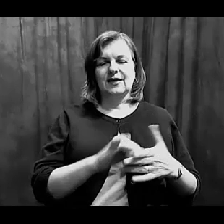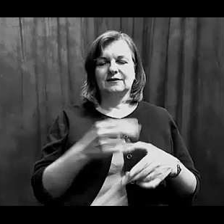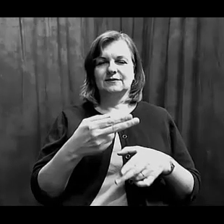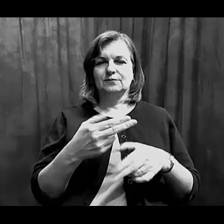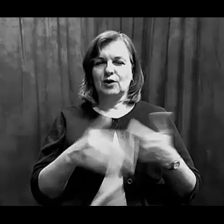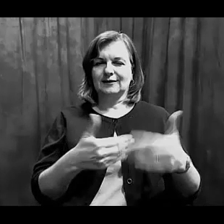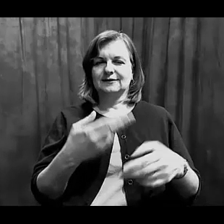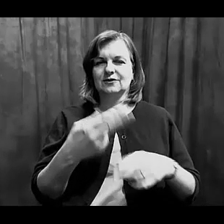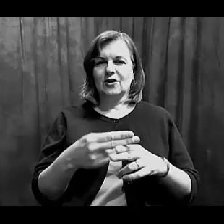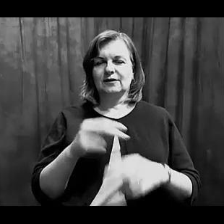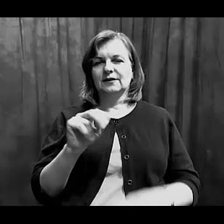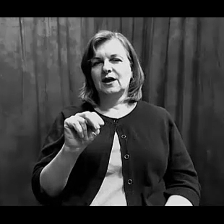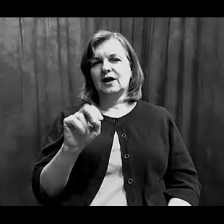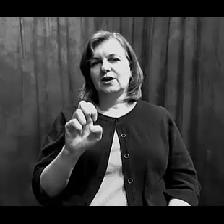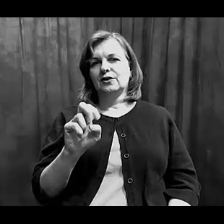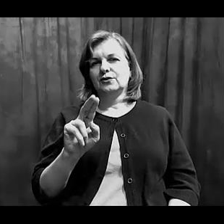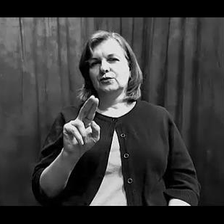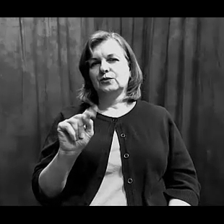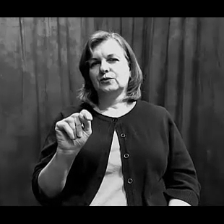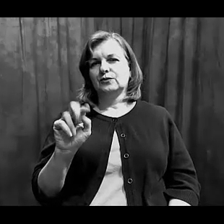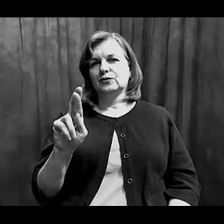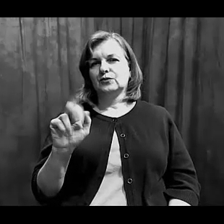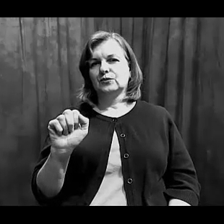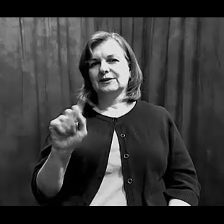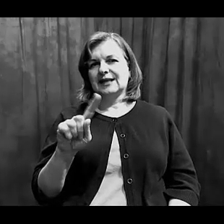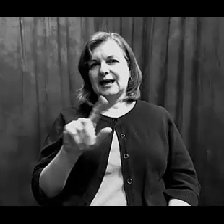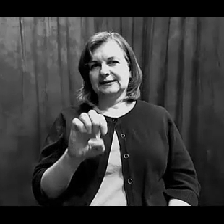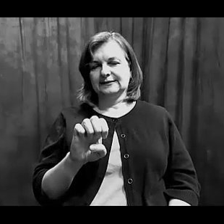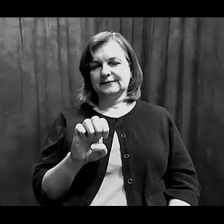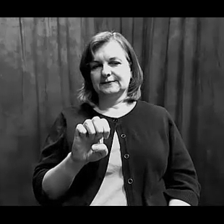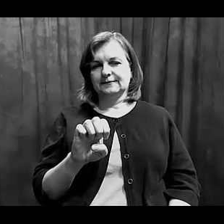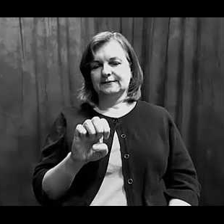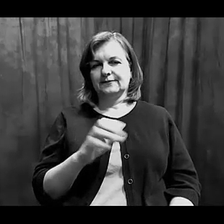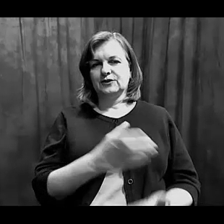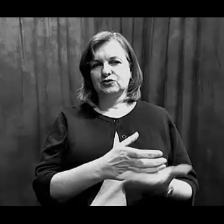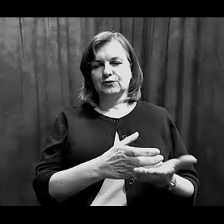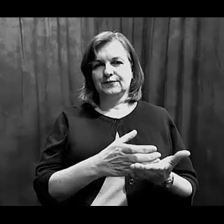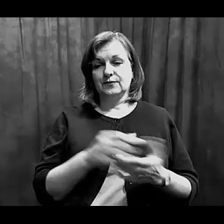concentration or do what we call neutralize that solution